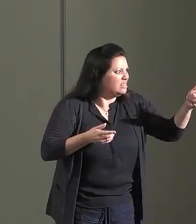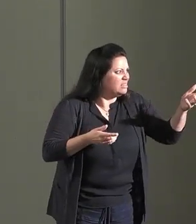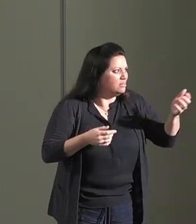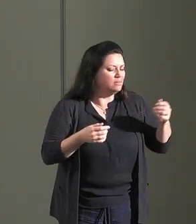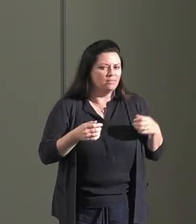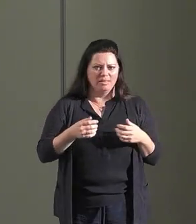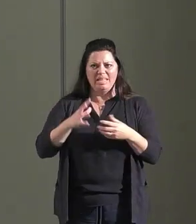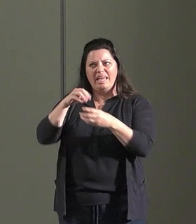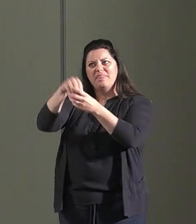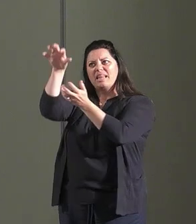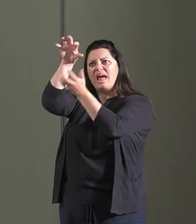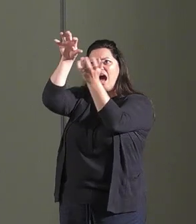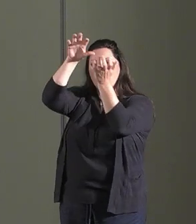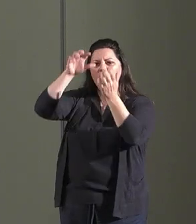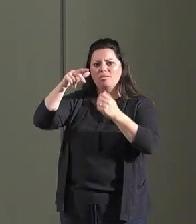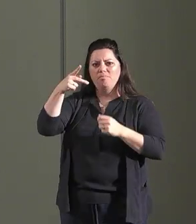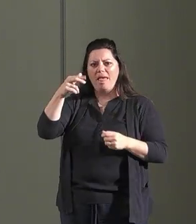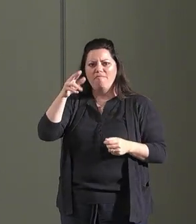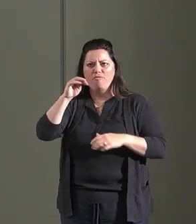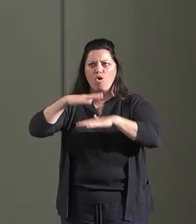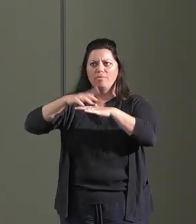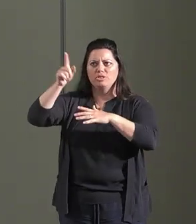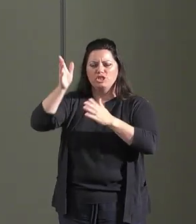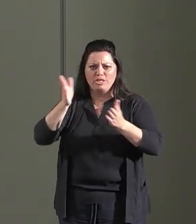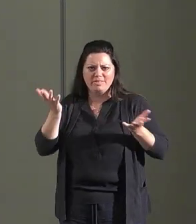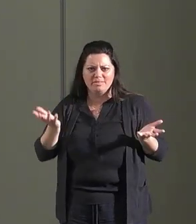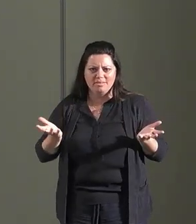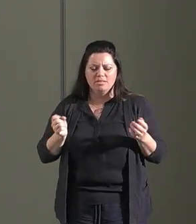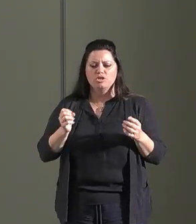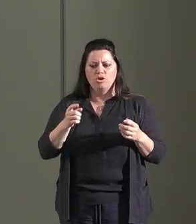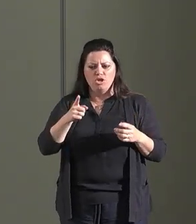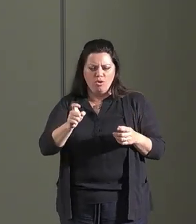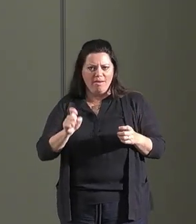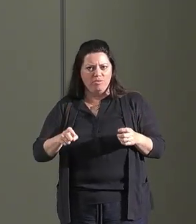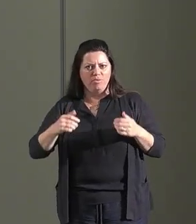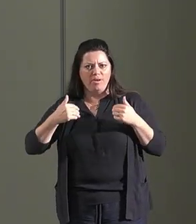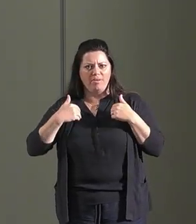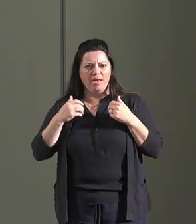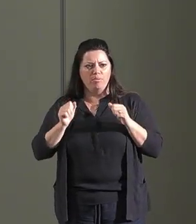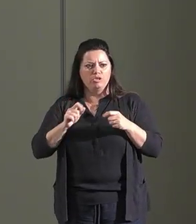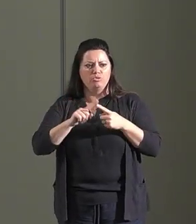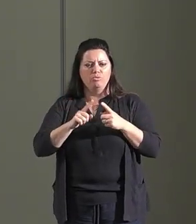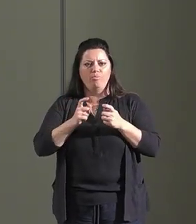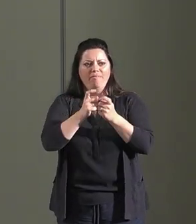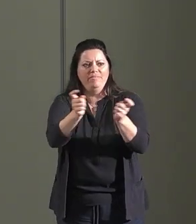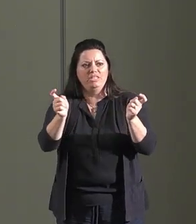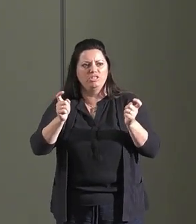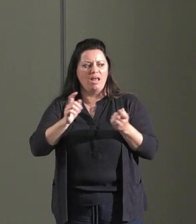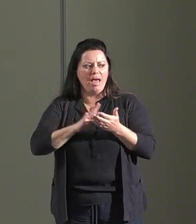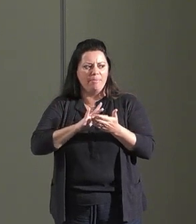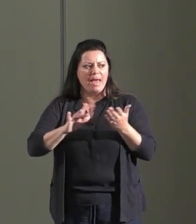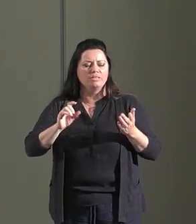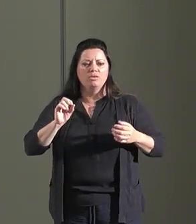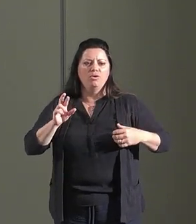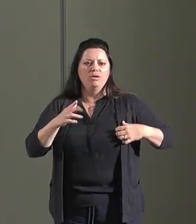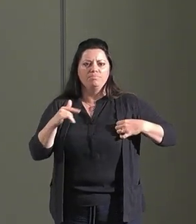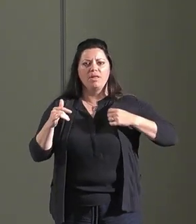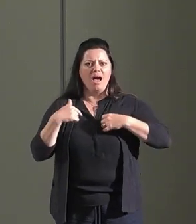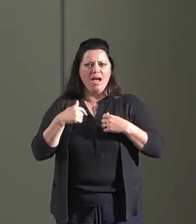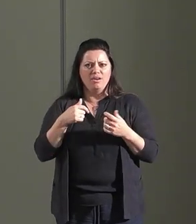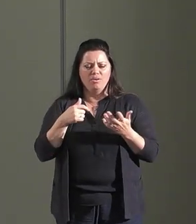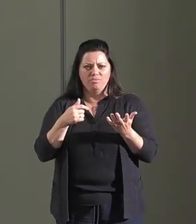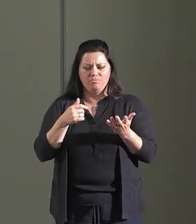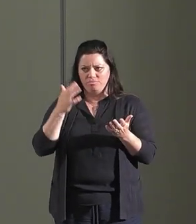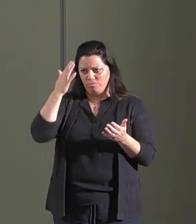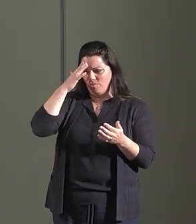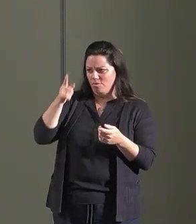service. You asked the great question provision iPads the project in Kenya it was not easy.